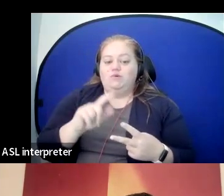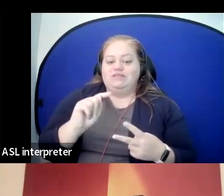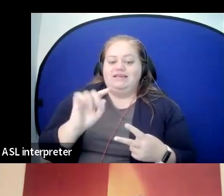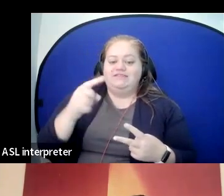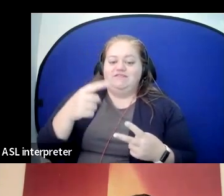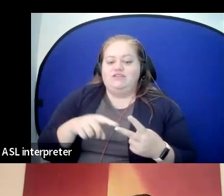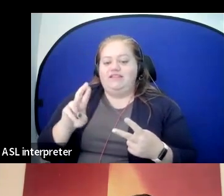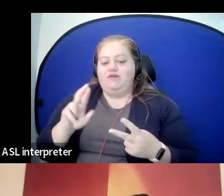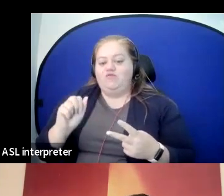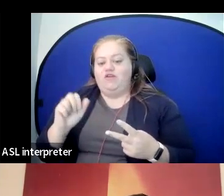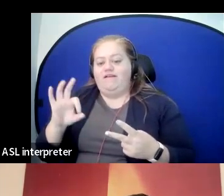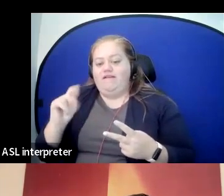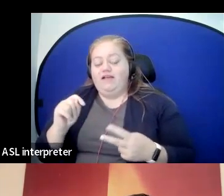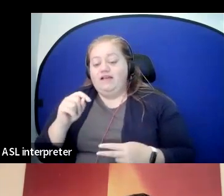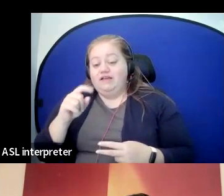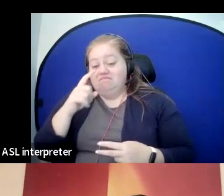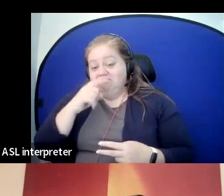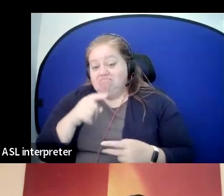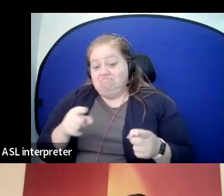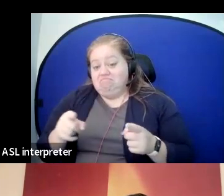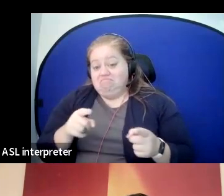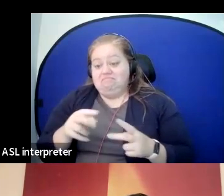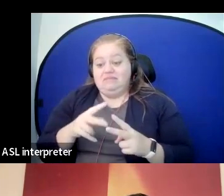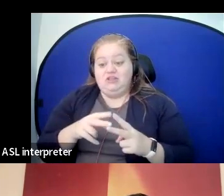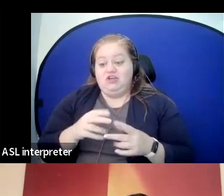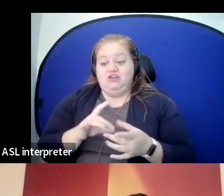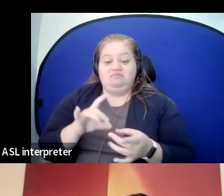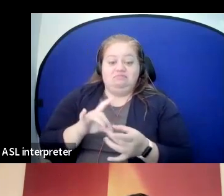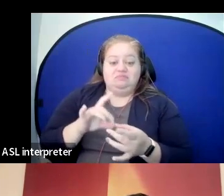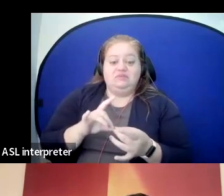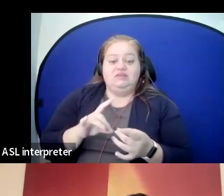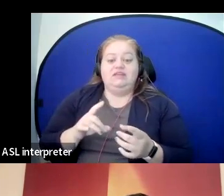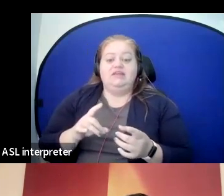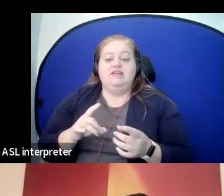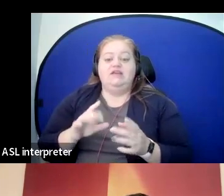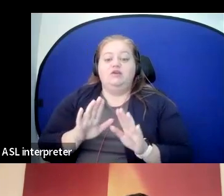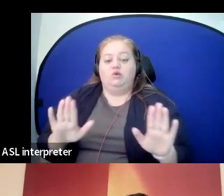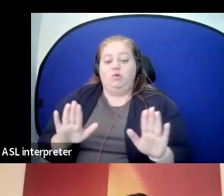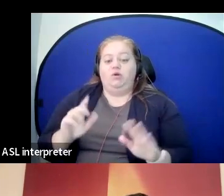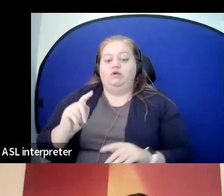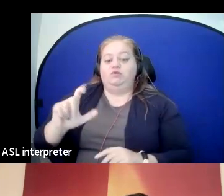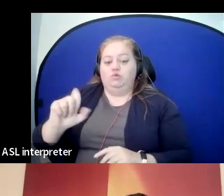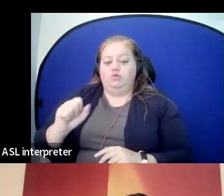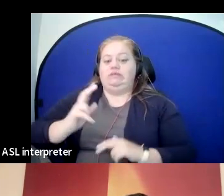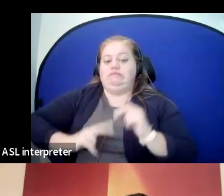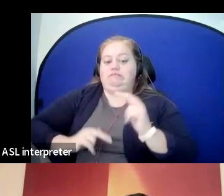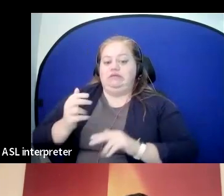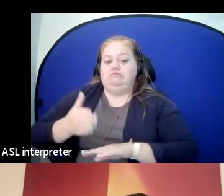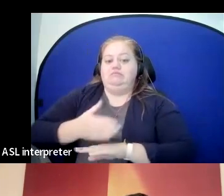Could you share with us what you think each of these tools, so the tool that you worked on, What is it good at?